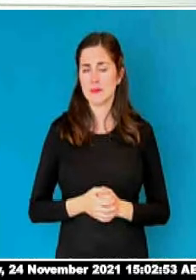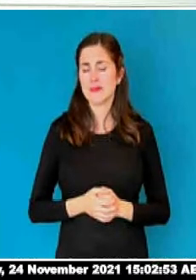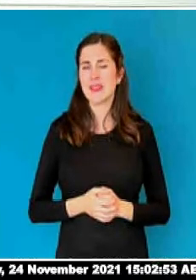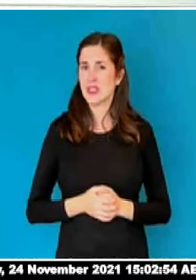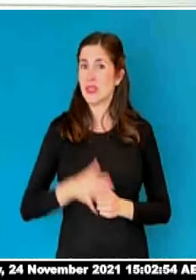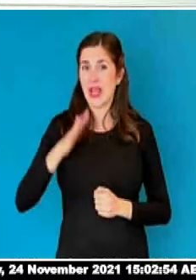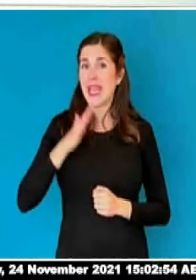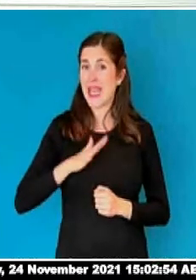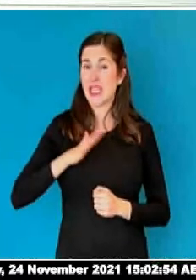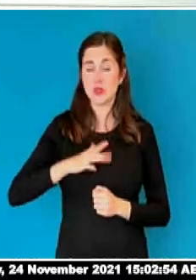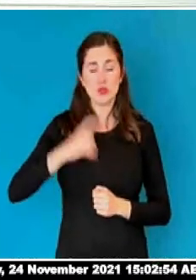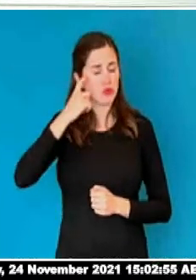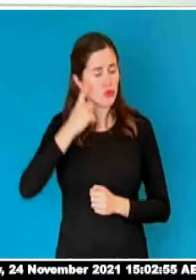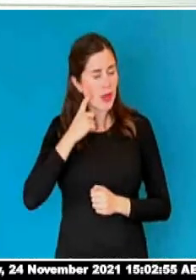practicable, or minimised.